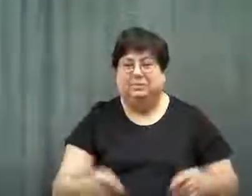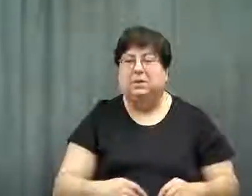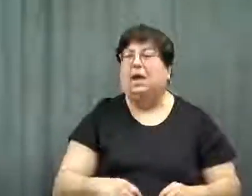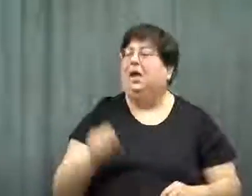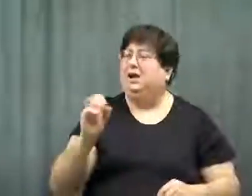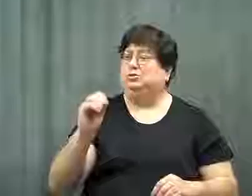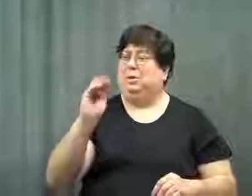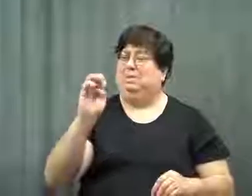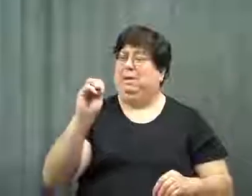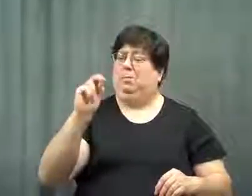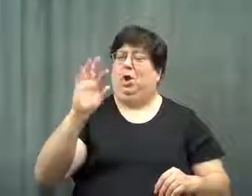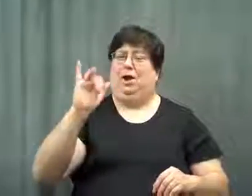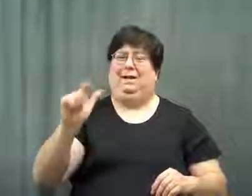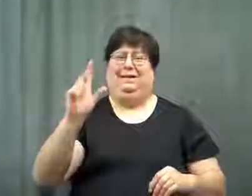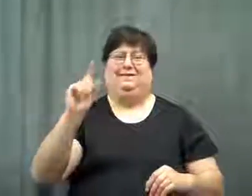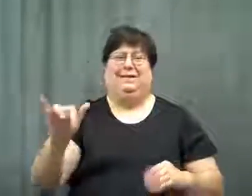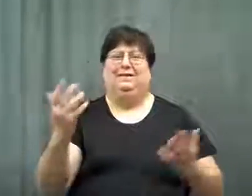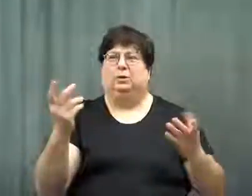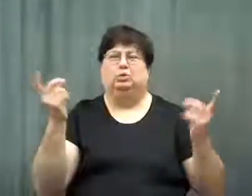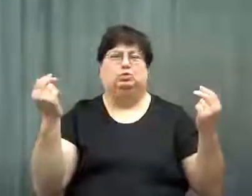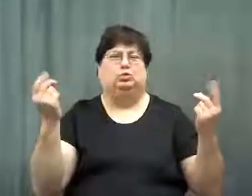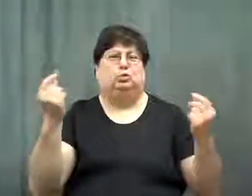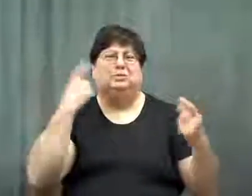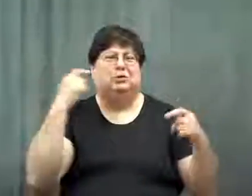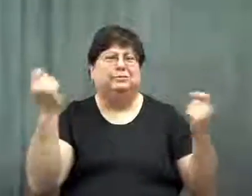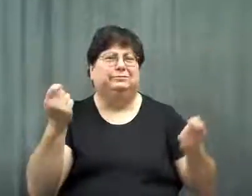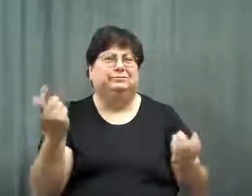How is Memorial Day celebrated?